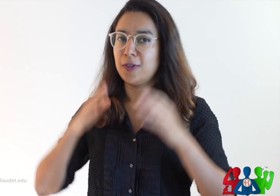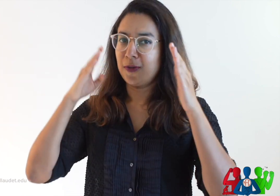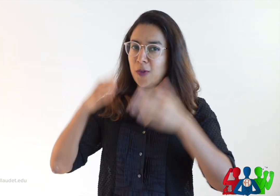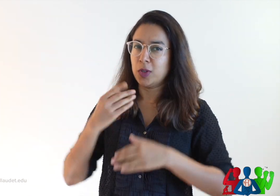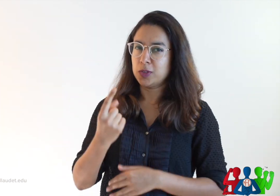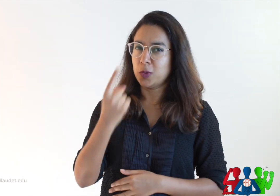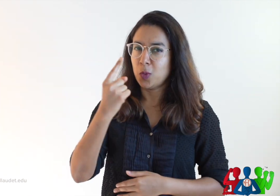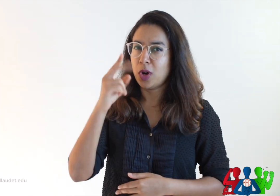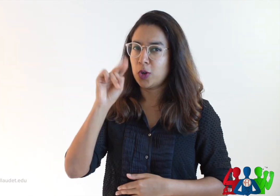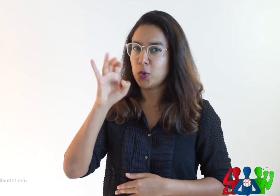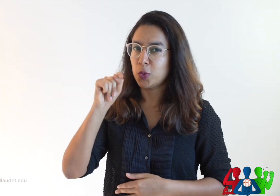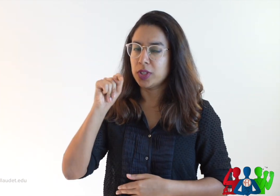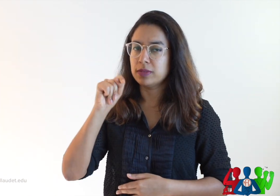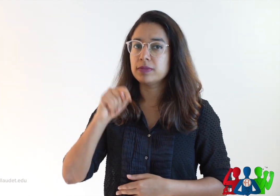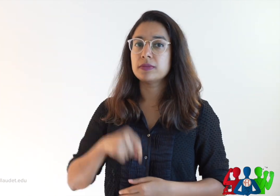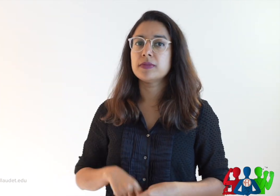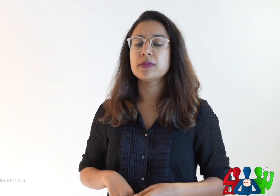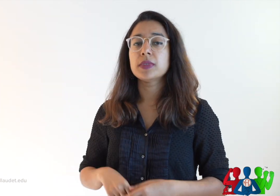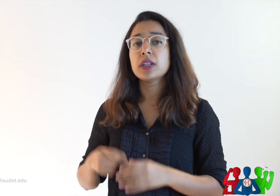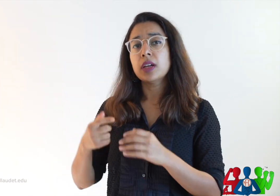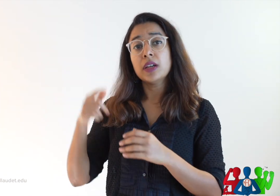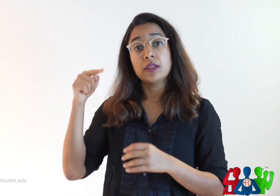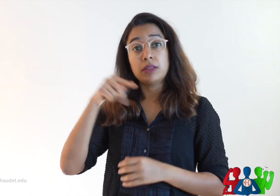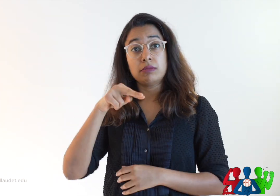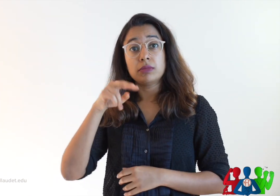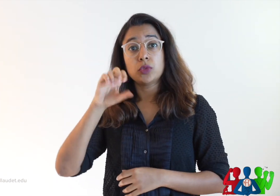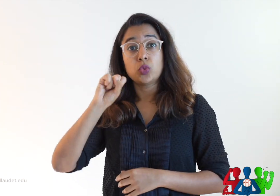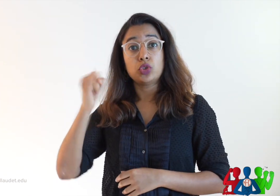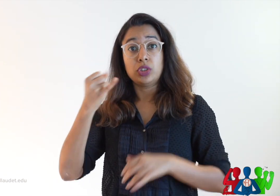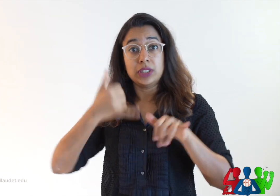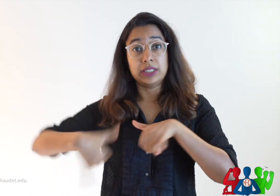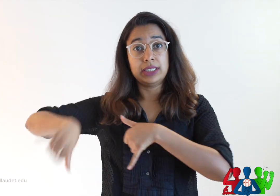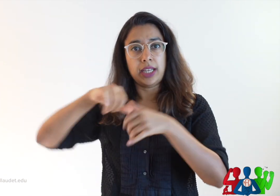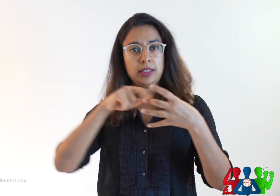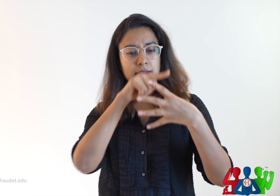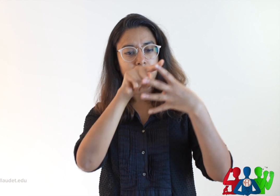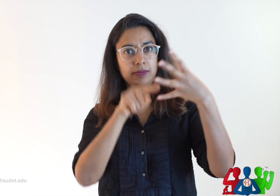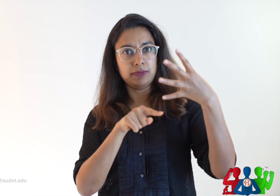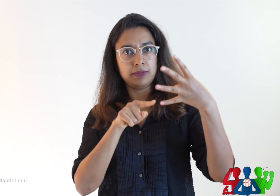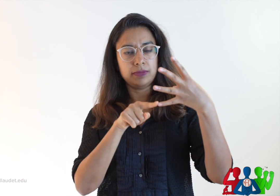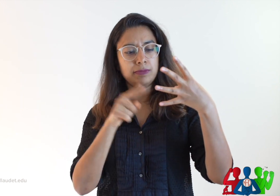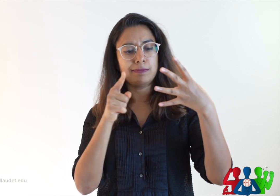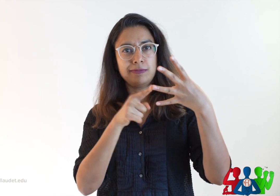So the question then arises, how can you change your curriculum? Let’s focus on one unit.